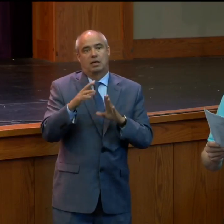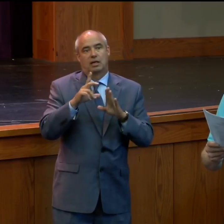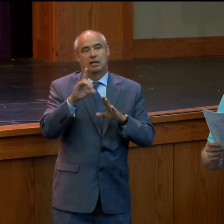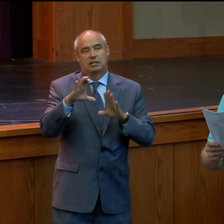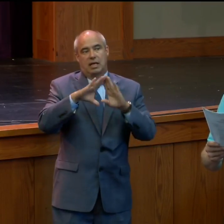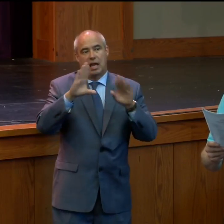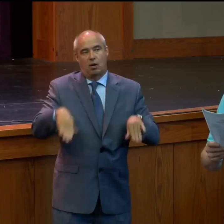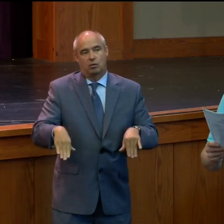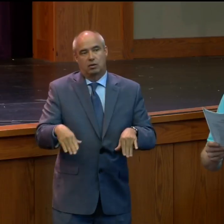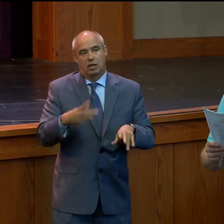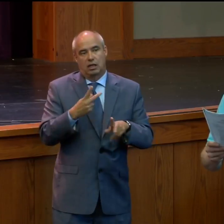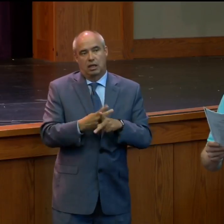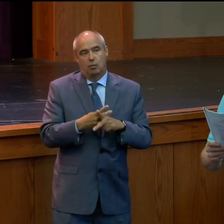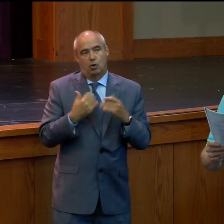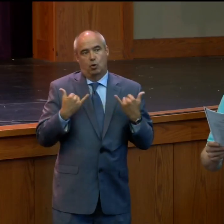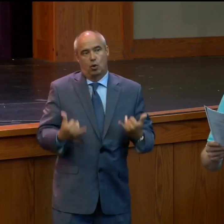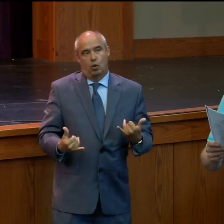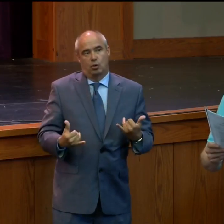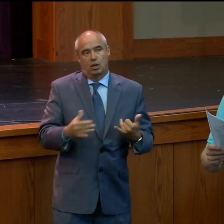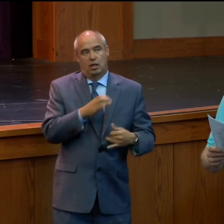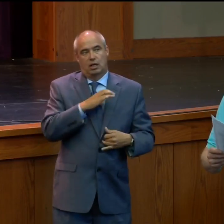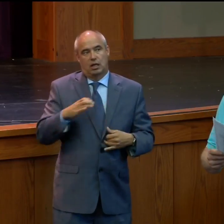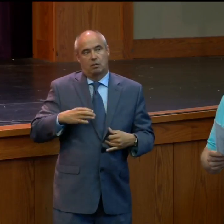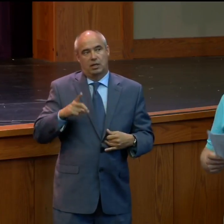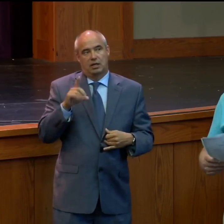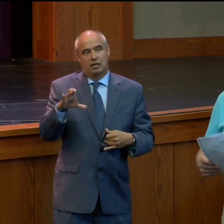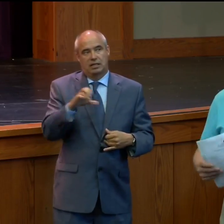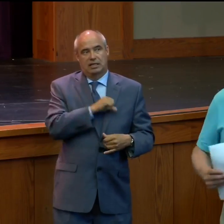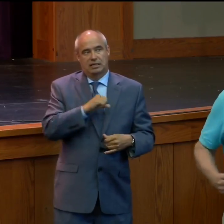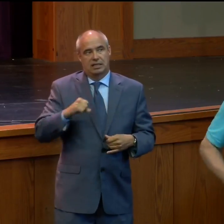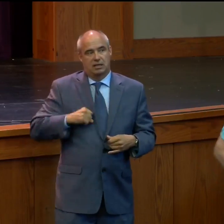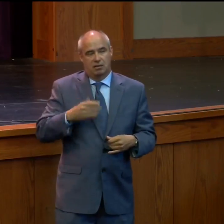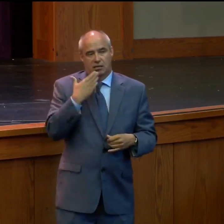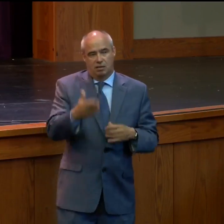WHILE KEEPING THE CURRENT COUNCIL AS THE D.C. SENATE. THANK YOU.